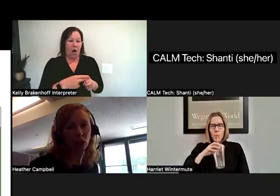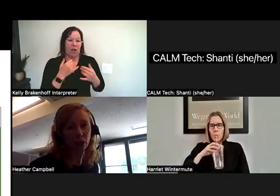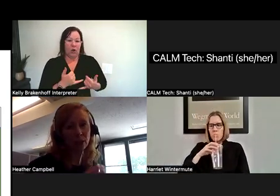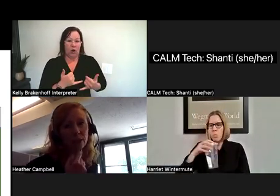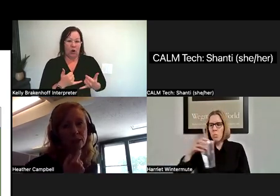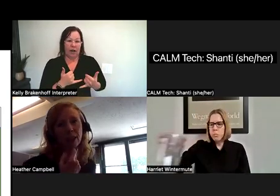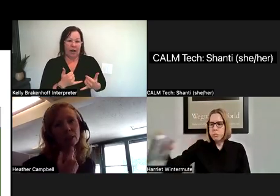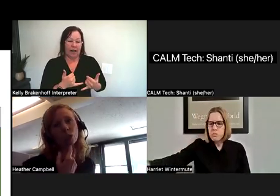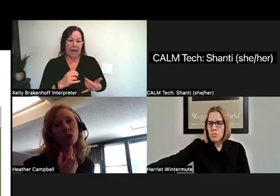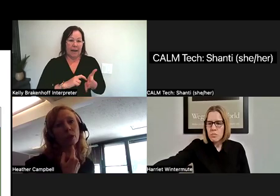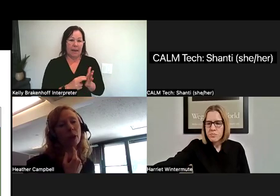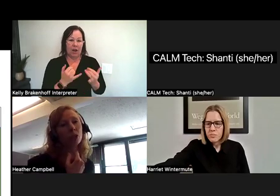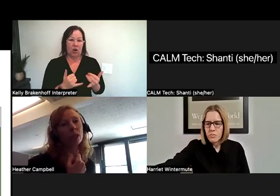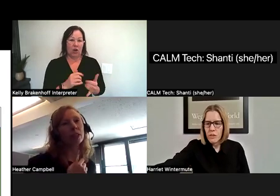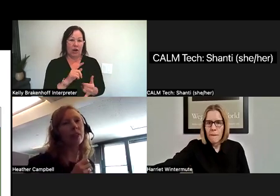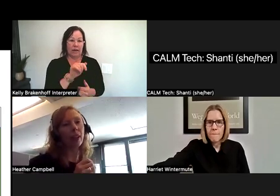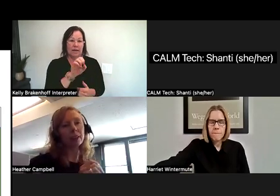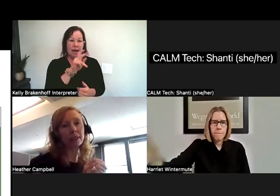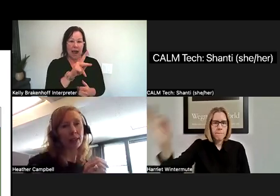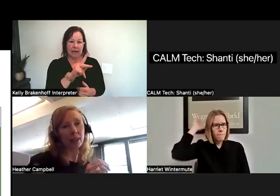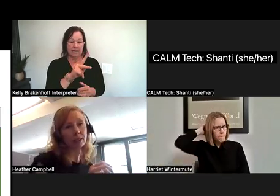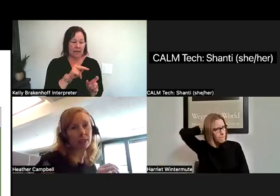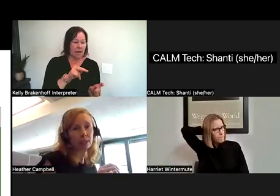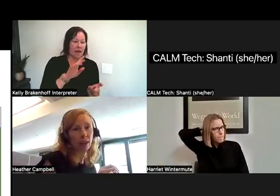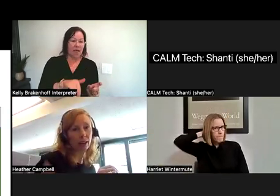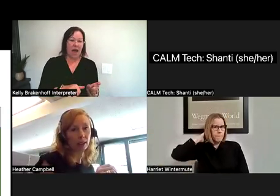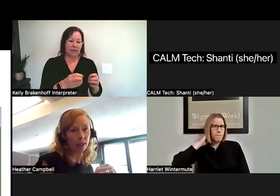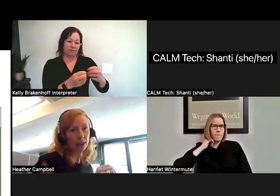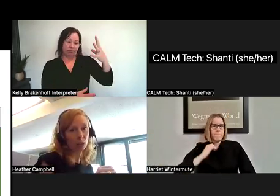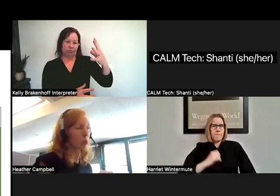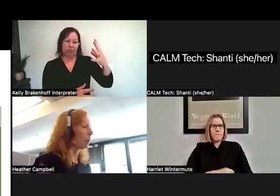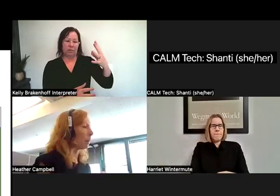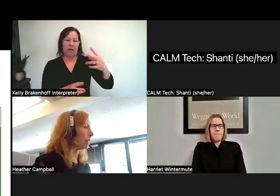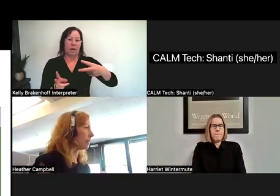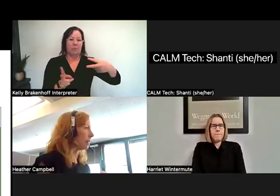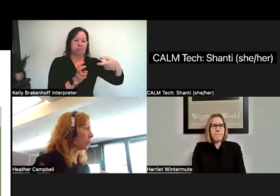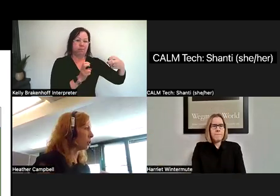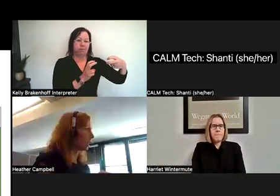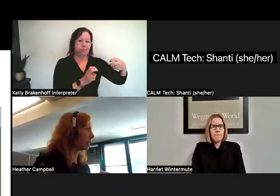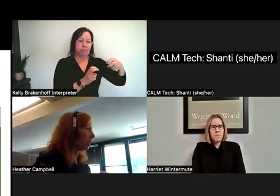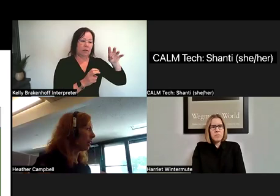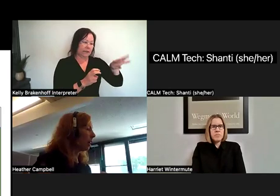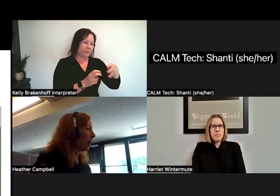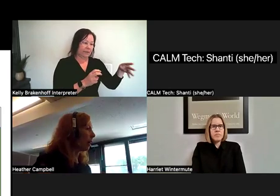current tasks or current projects and that is the tack list that is used to populate this sheet.